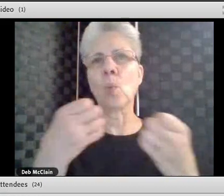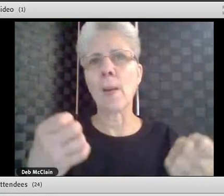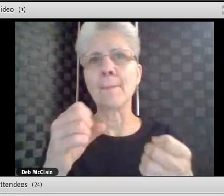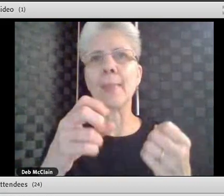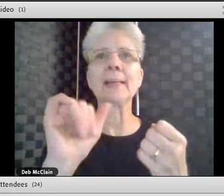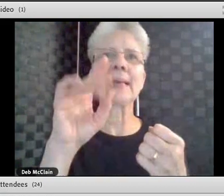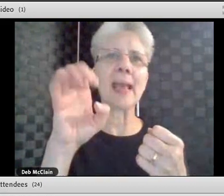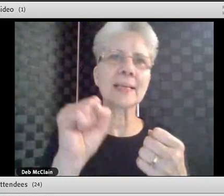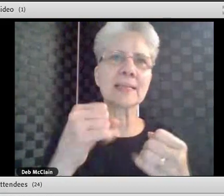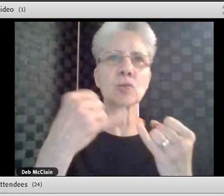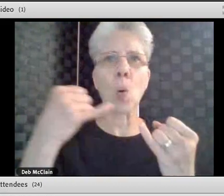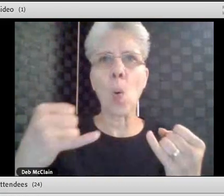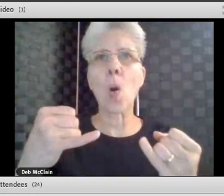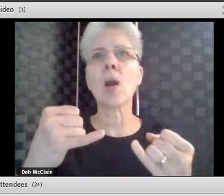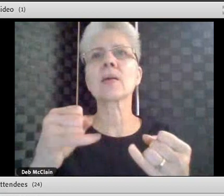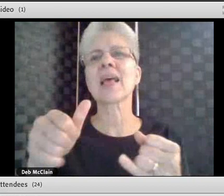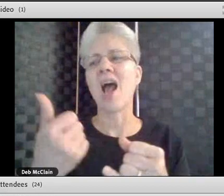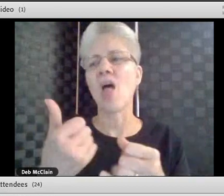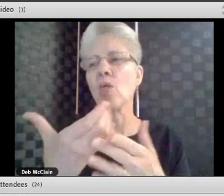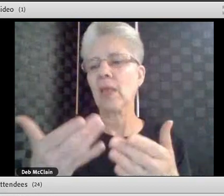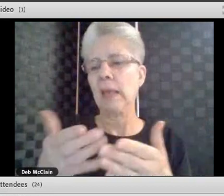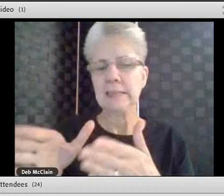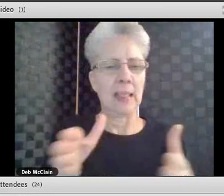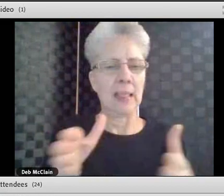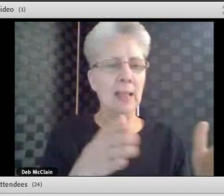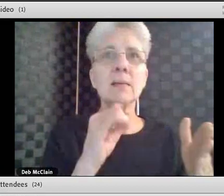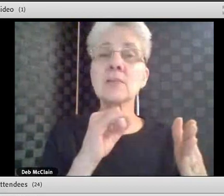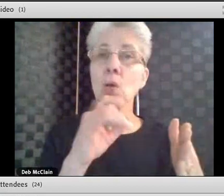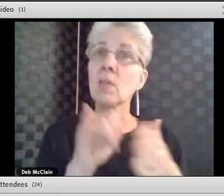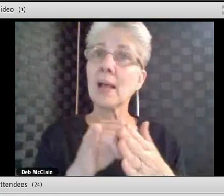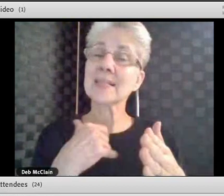That comes into equipment cases and cords and peripherals, like I talked about.